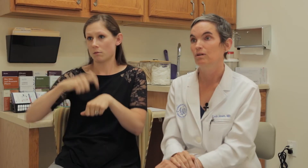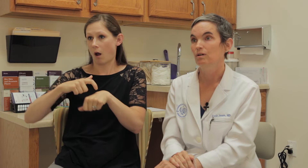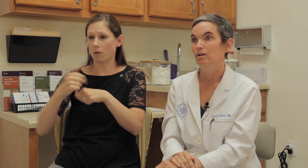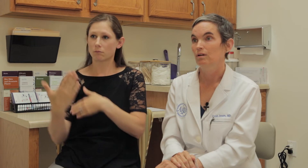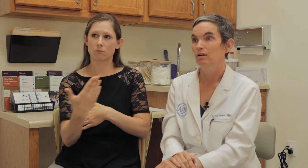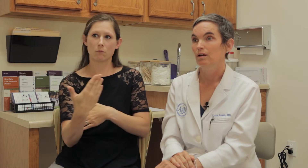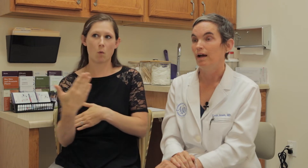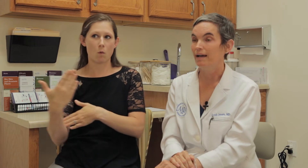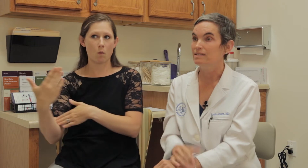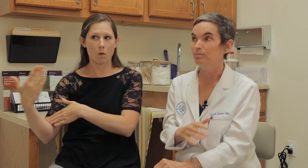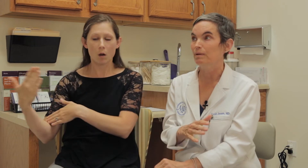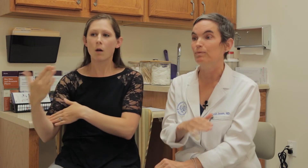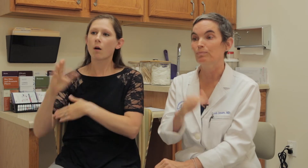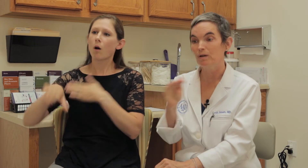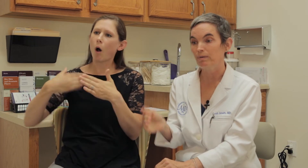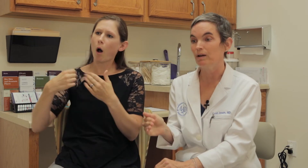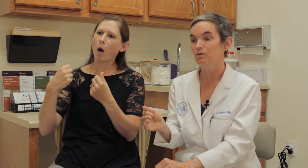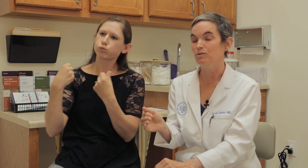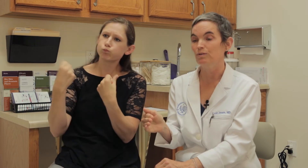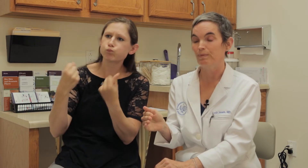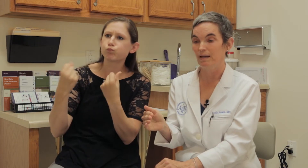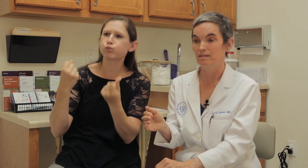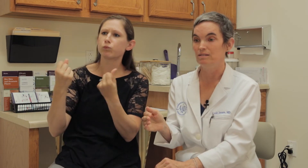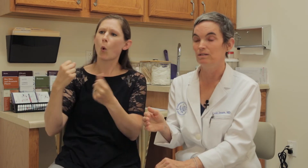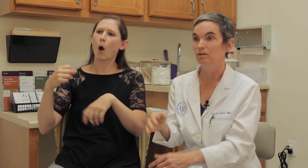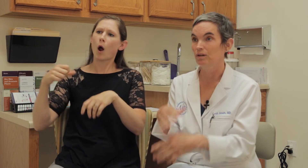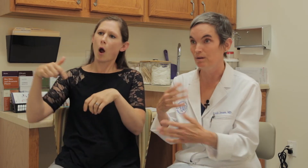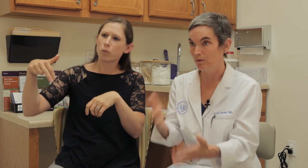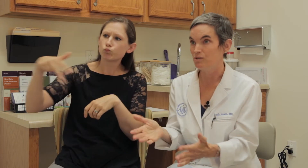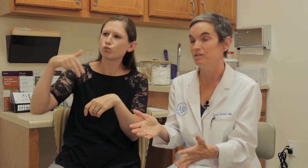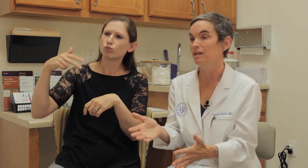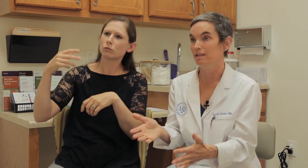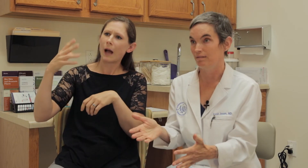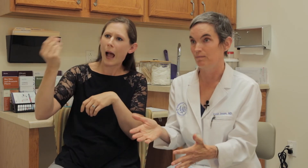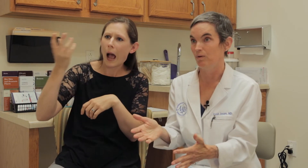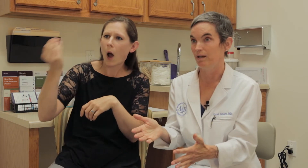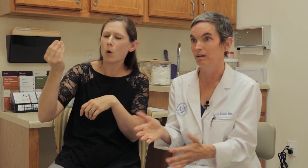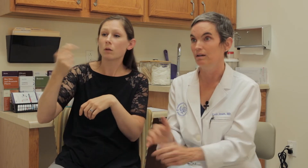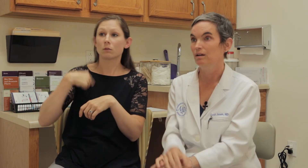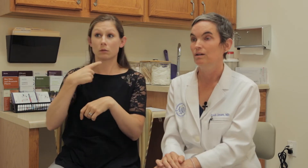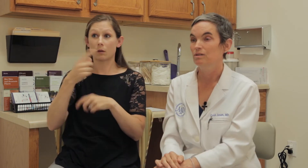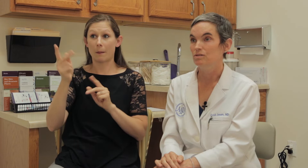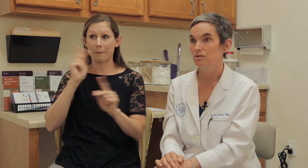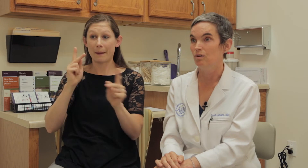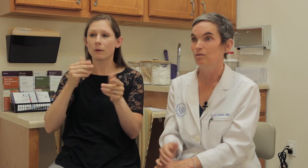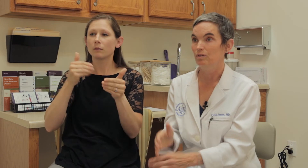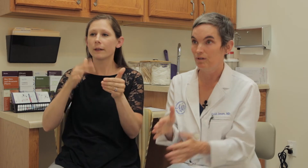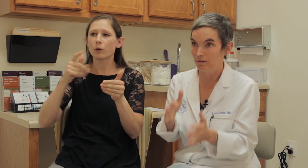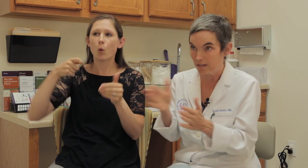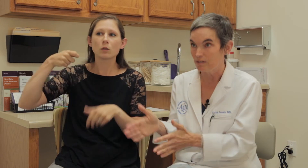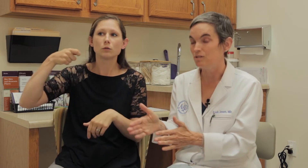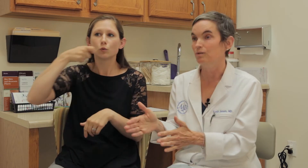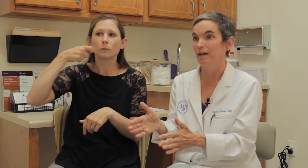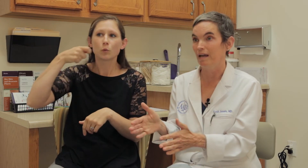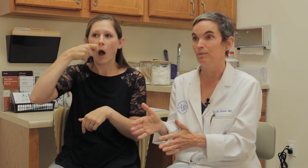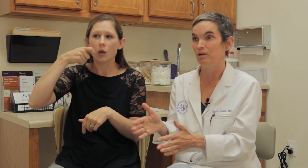I tell people to put it by your toothpaste. You're going to brush your teeth every morning. So you link it to a habit you already do.